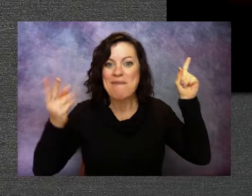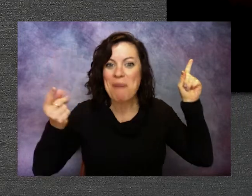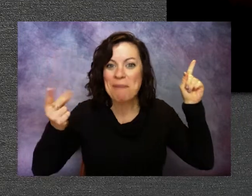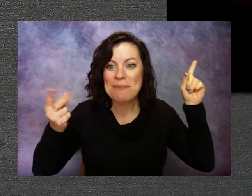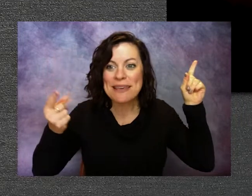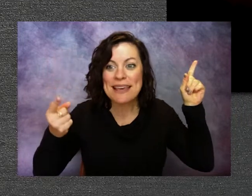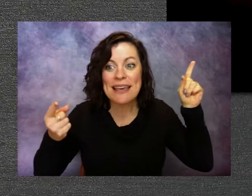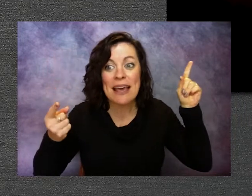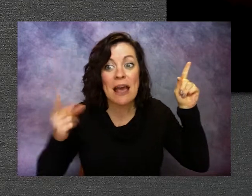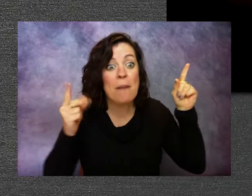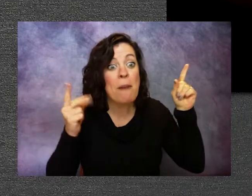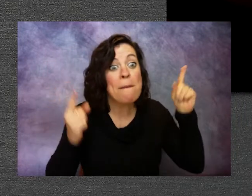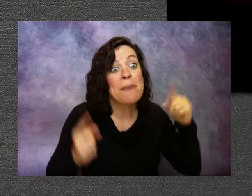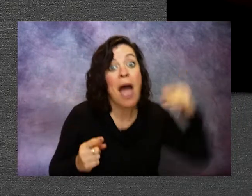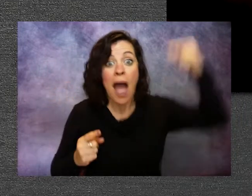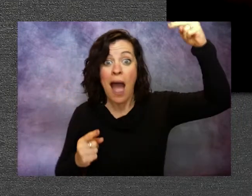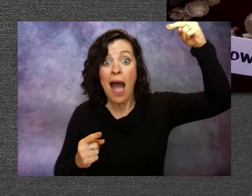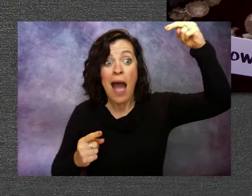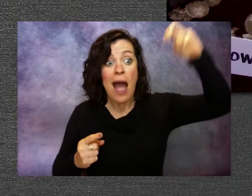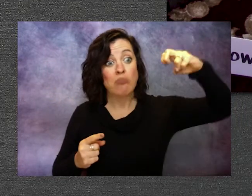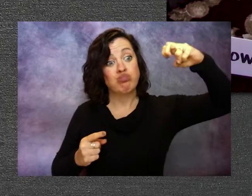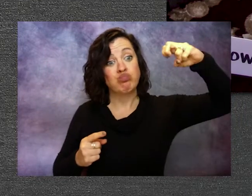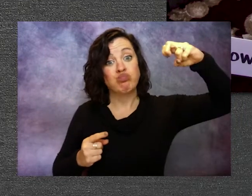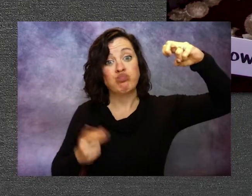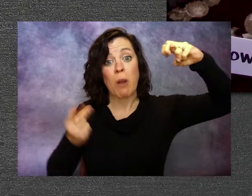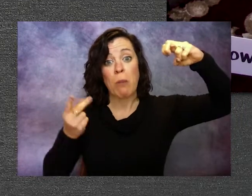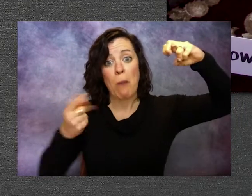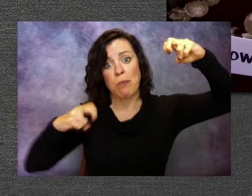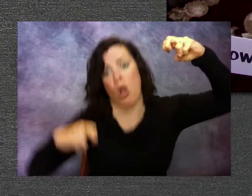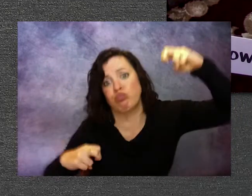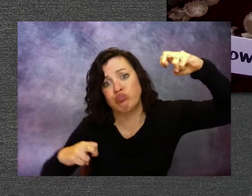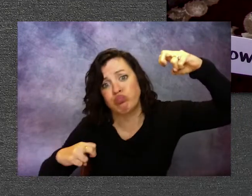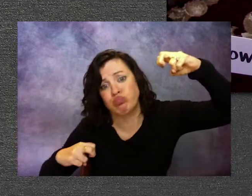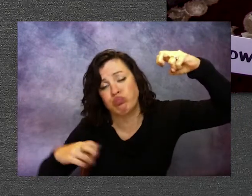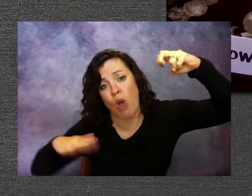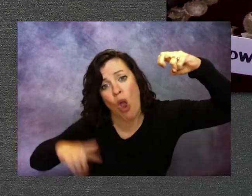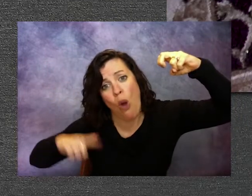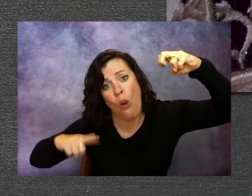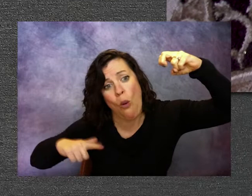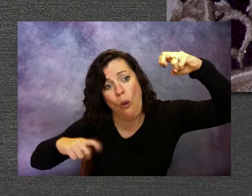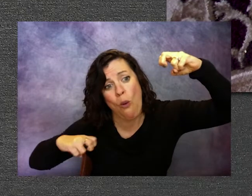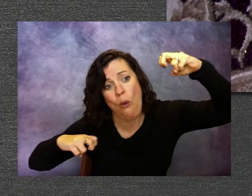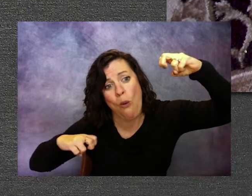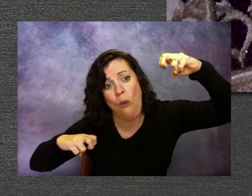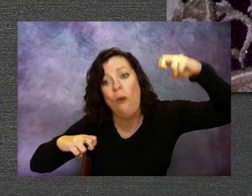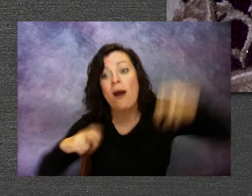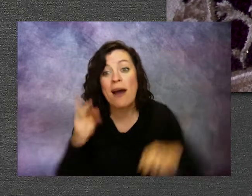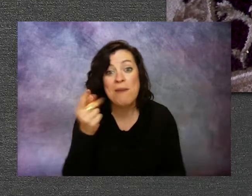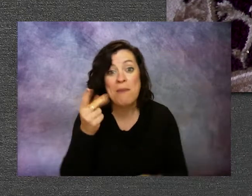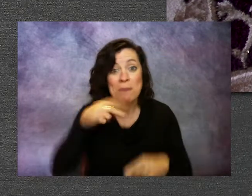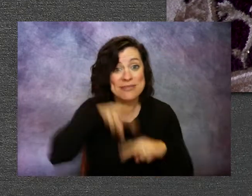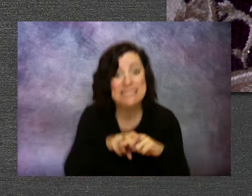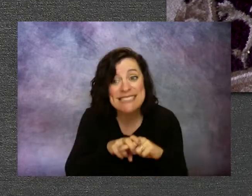Puppy, high. Puppy, low. Sit, puppy.